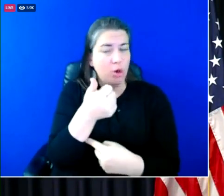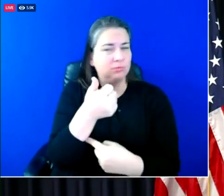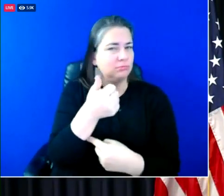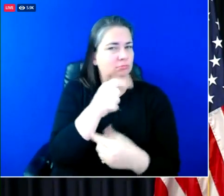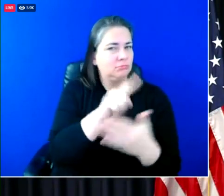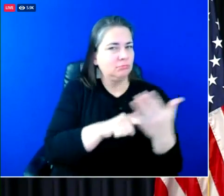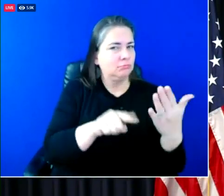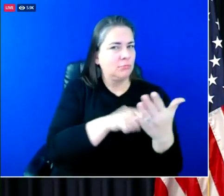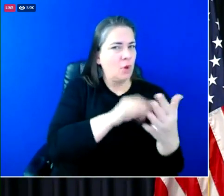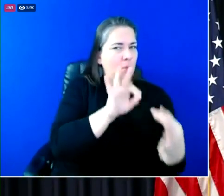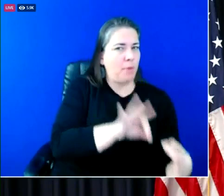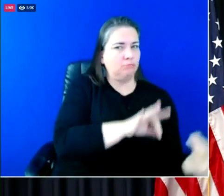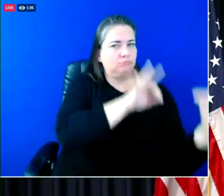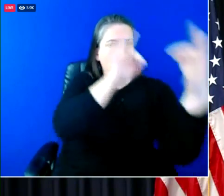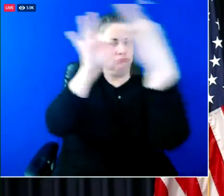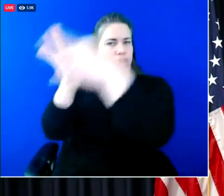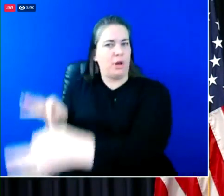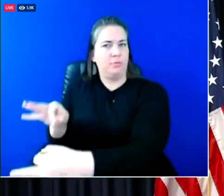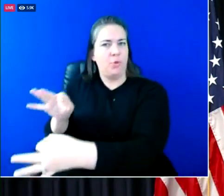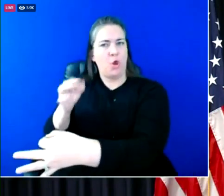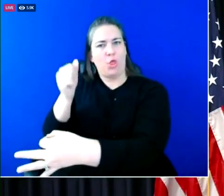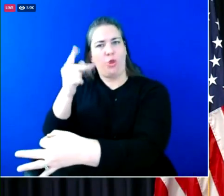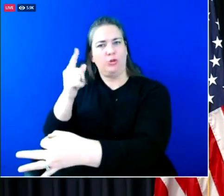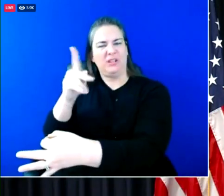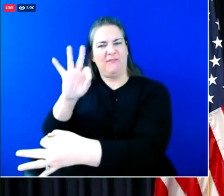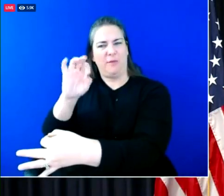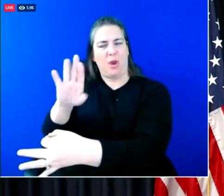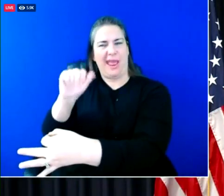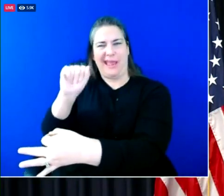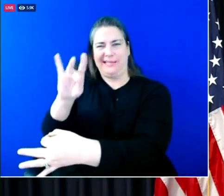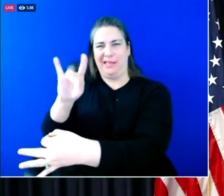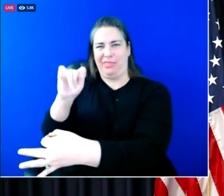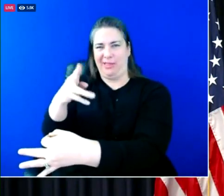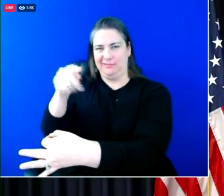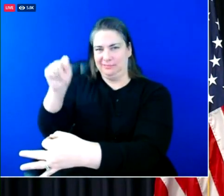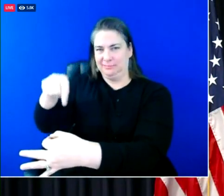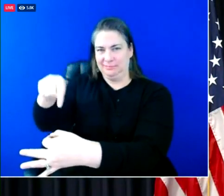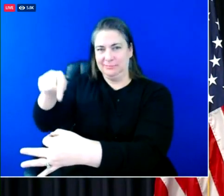location. We'd ask our media partners to try to get that word out, too,